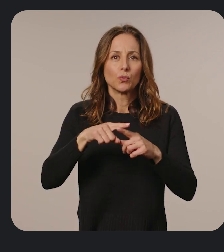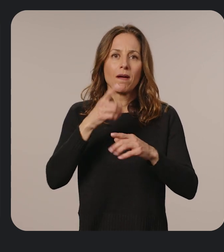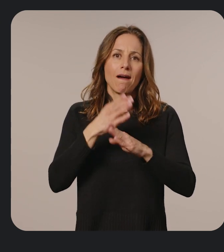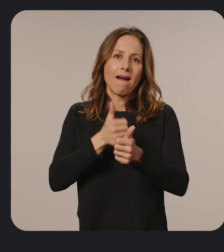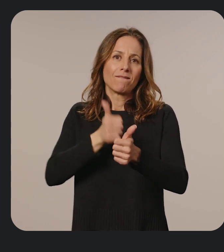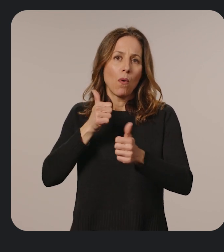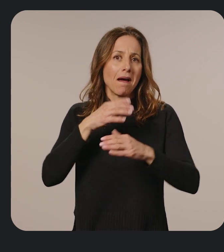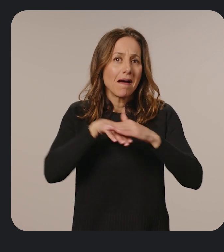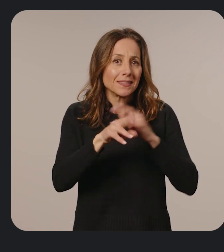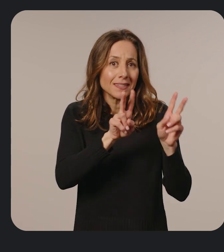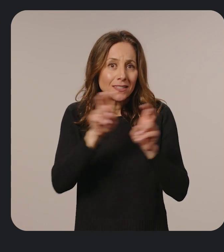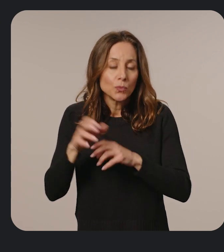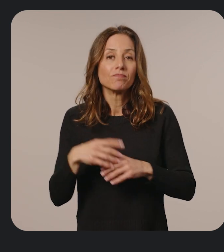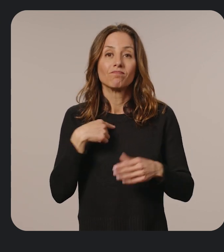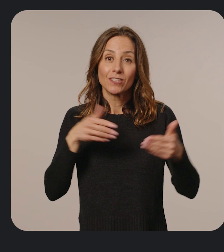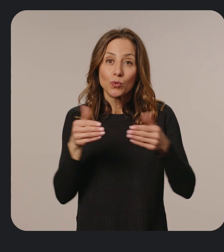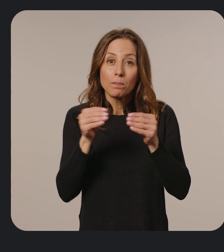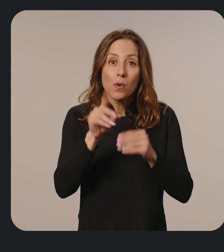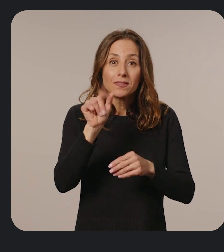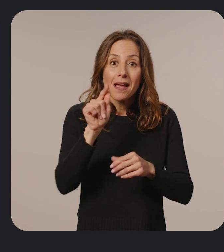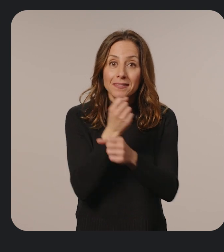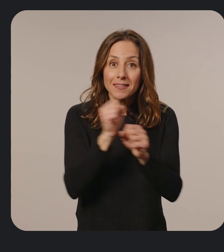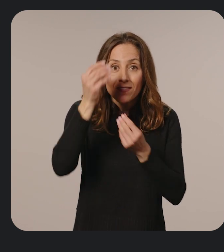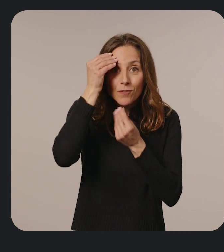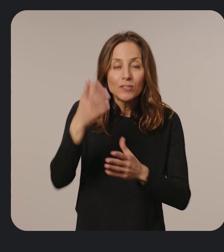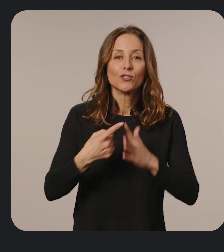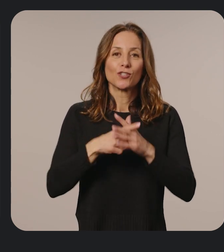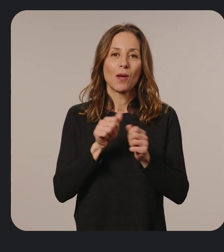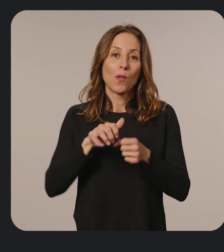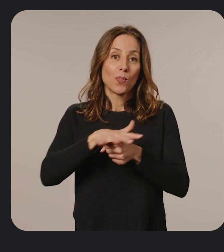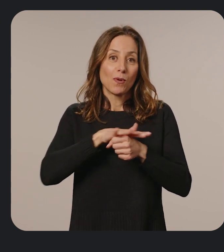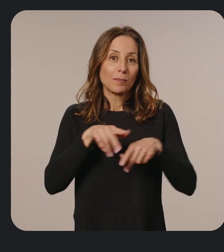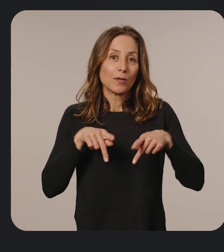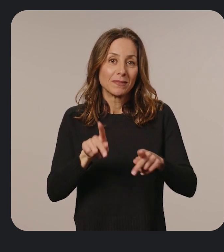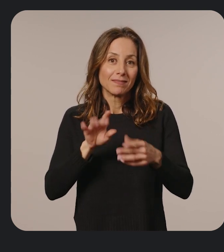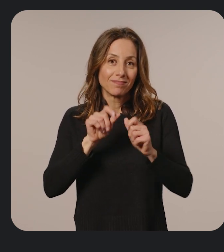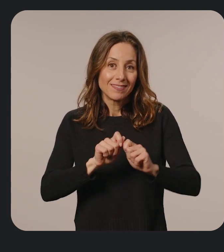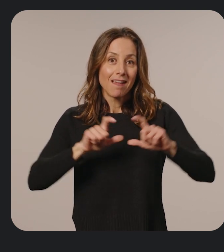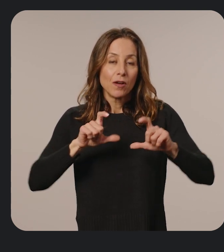We are introducing more data safety information, starting with the location permission dialogue.